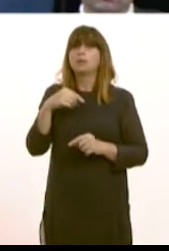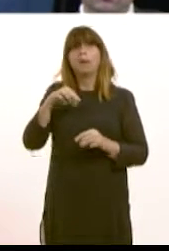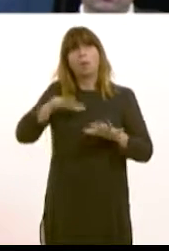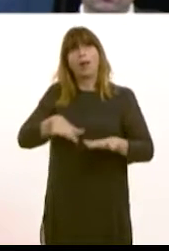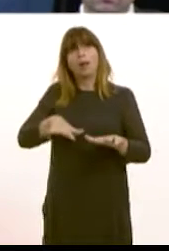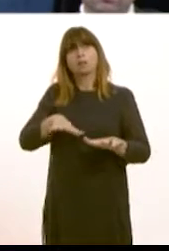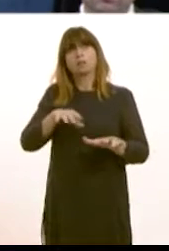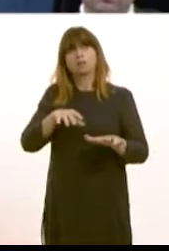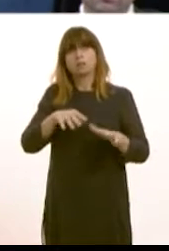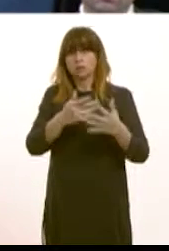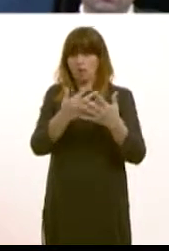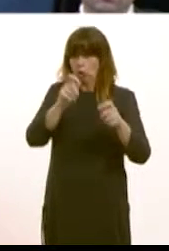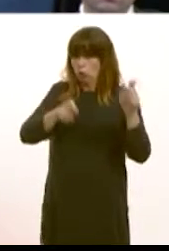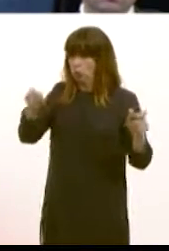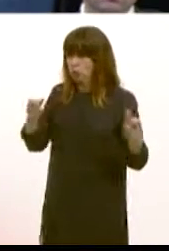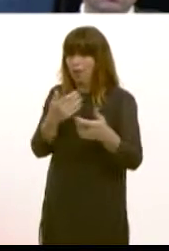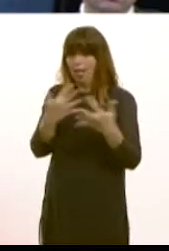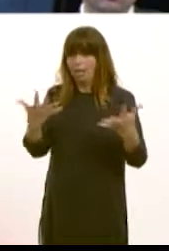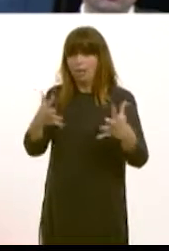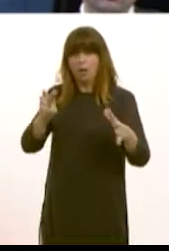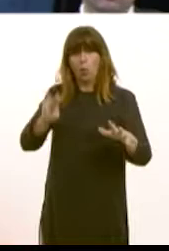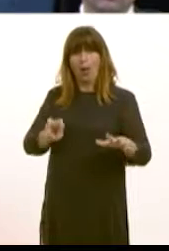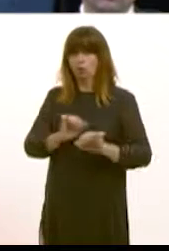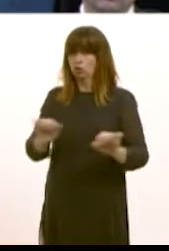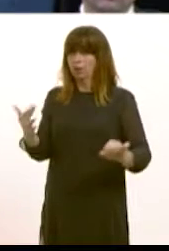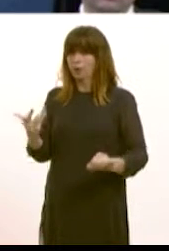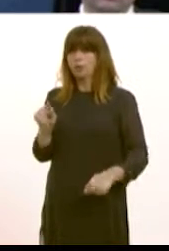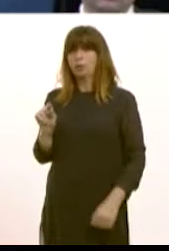Does the First Minister agree with me that we need to change that percentage and that